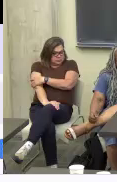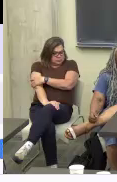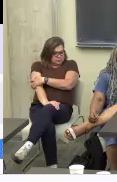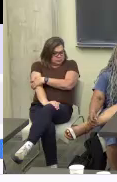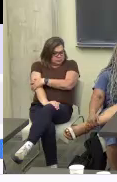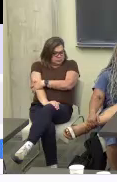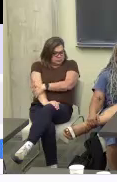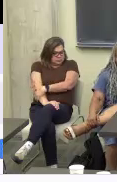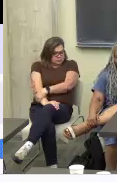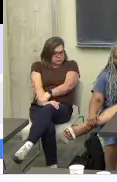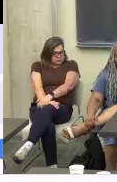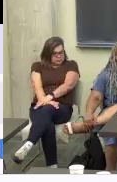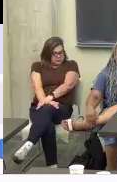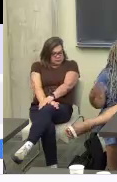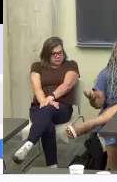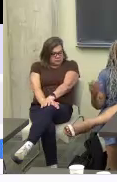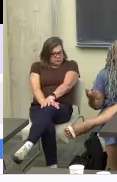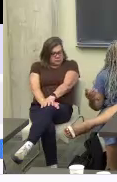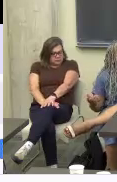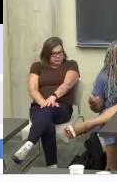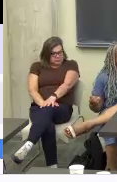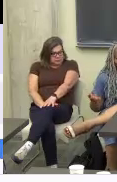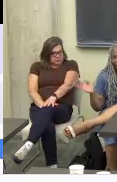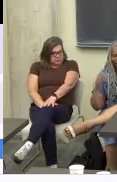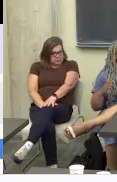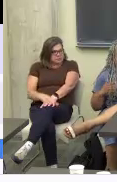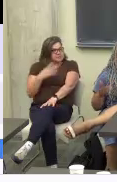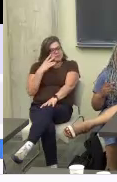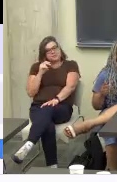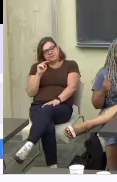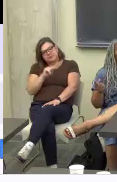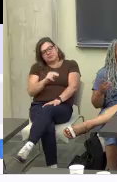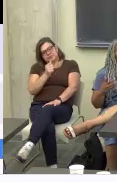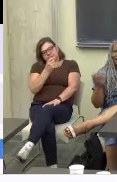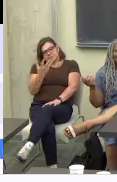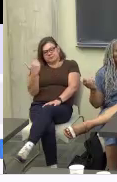And I was looking at it a while ago because I was like, oh.